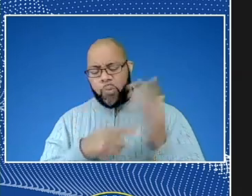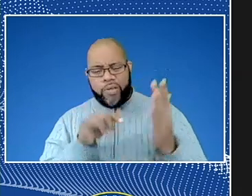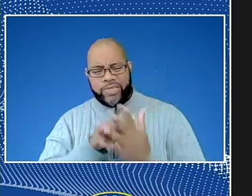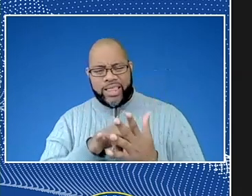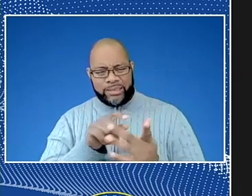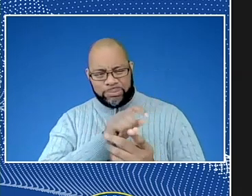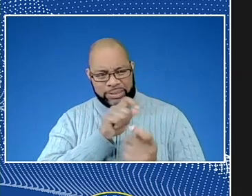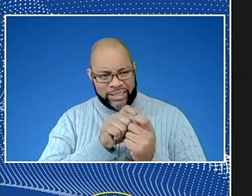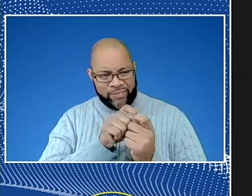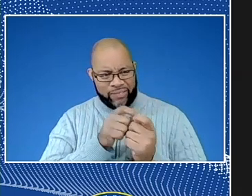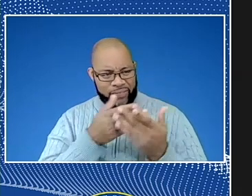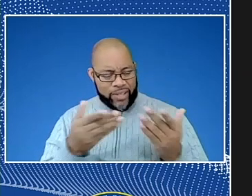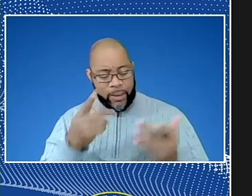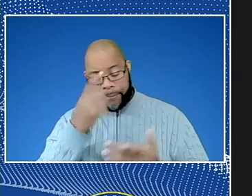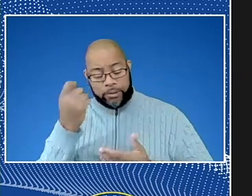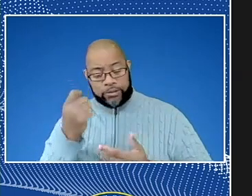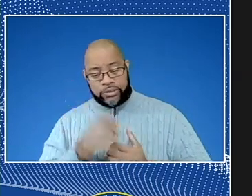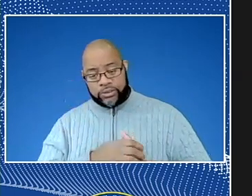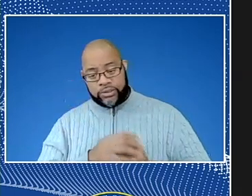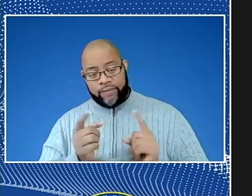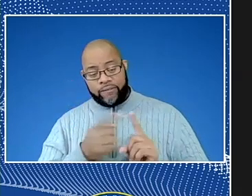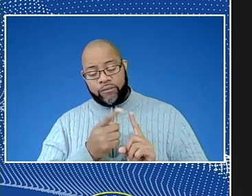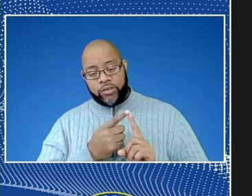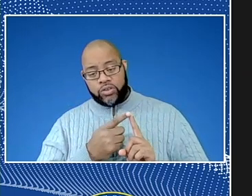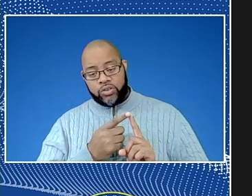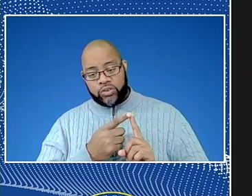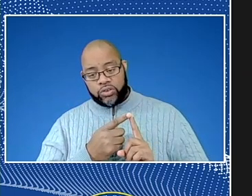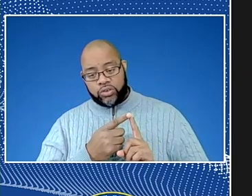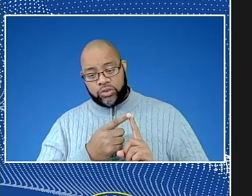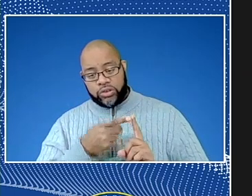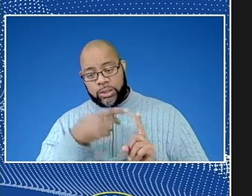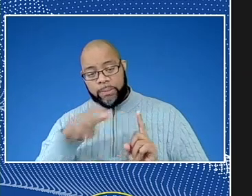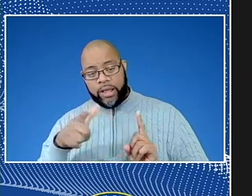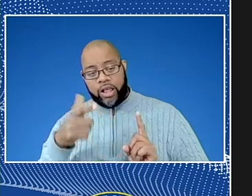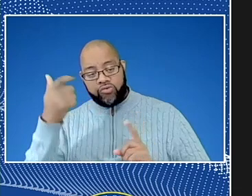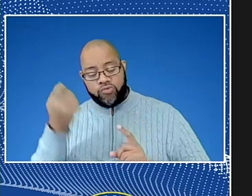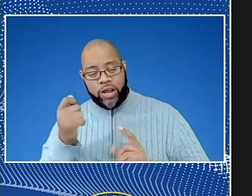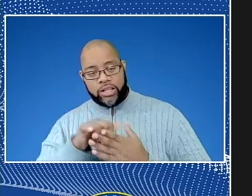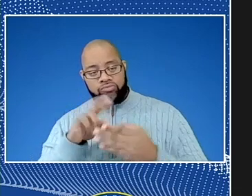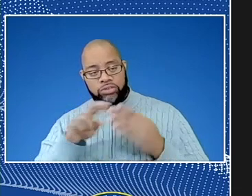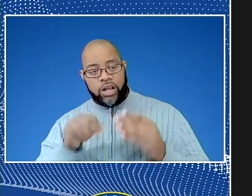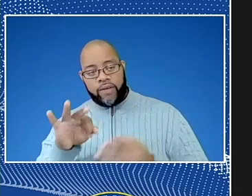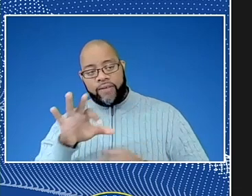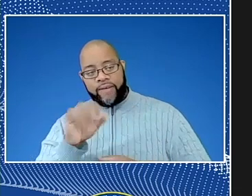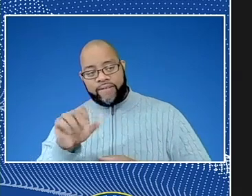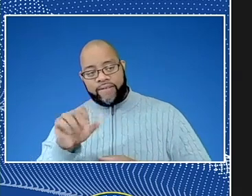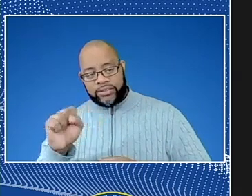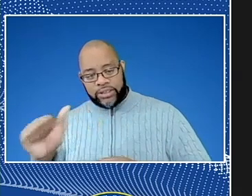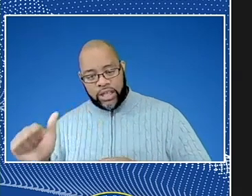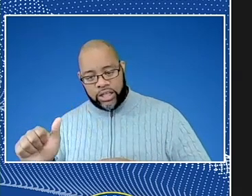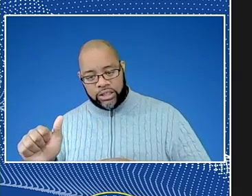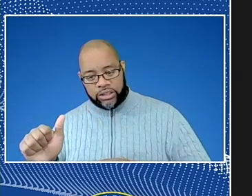item. Because one, Pell Grant is a result of the FAFSA is derived from the FAFSA.